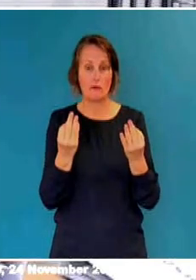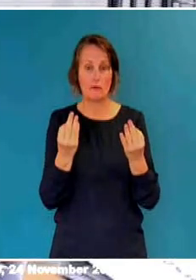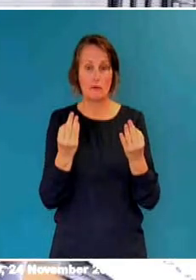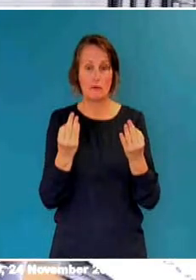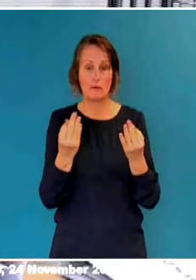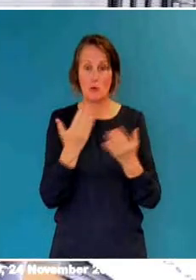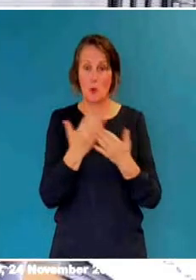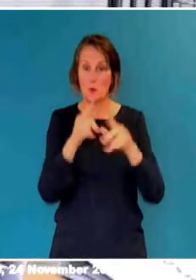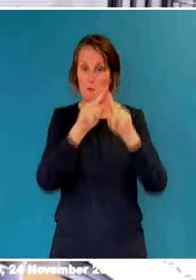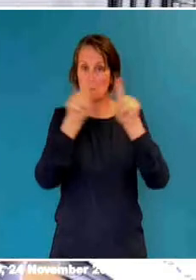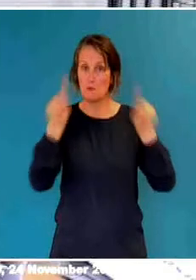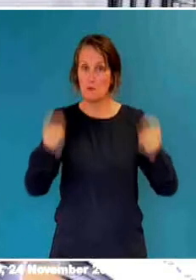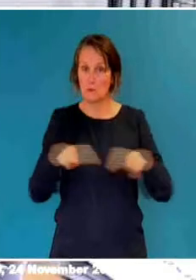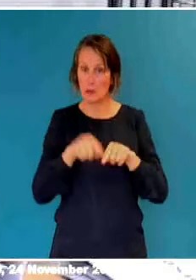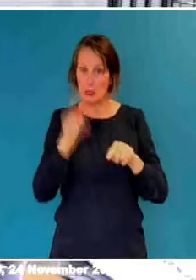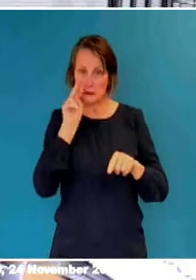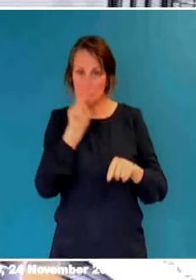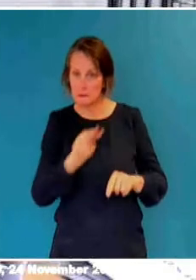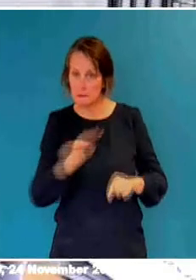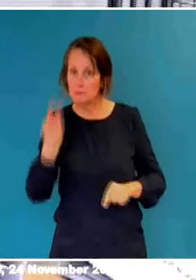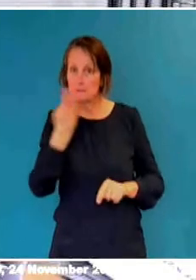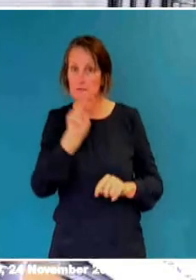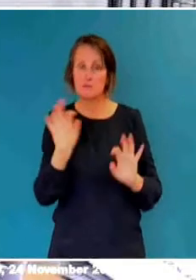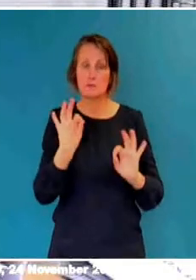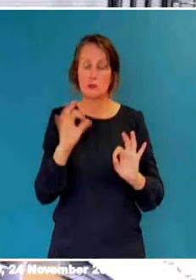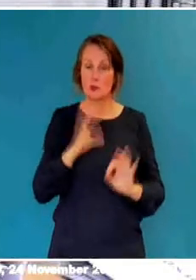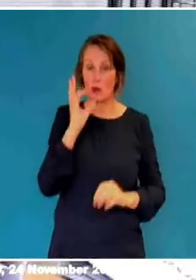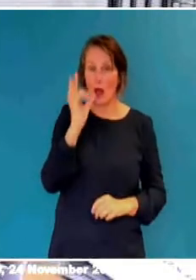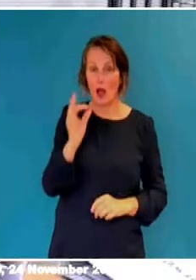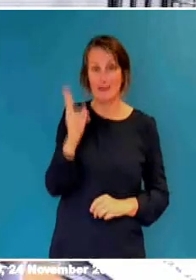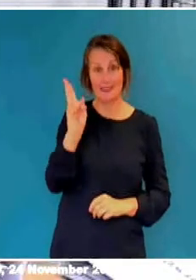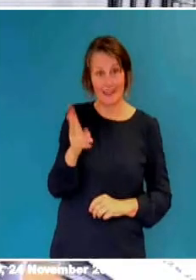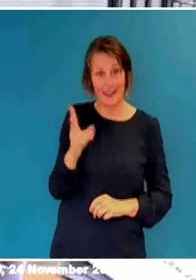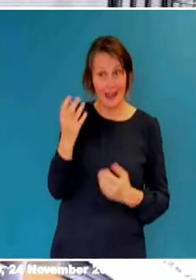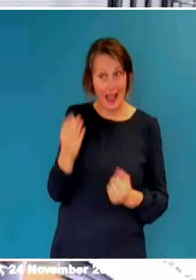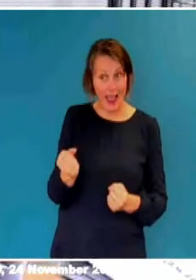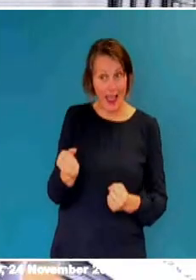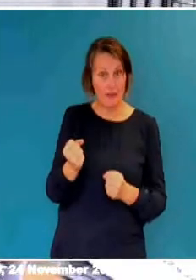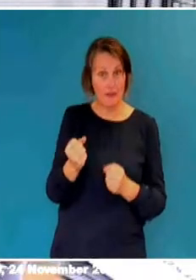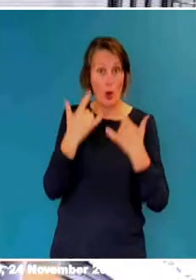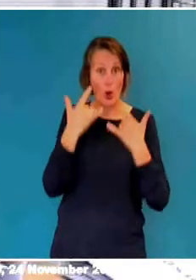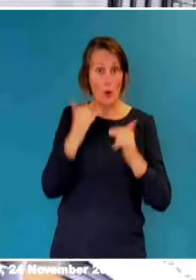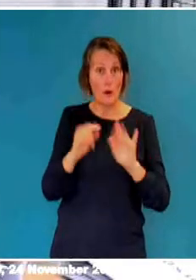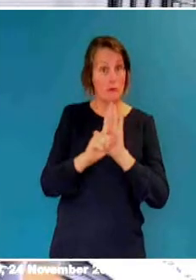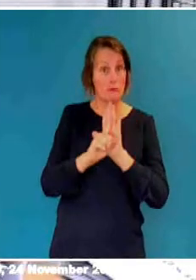screen. So may I ask again, whether there is any appearance to be announced on behalf of